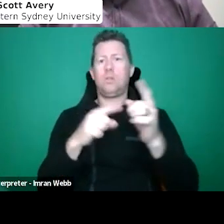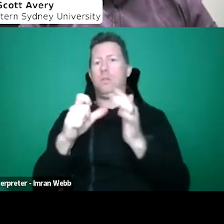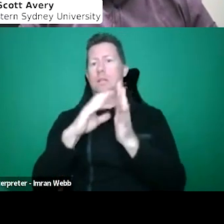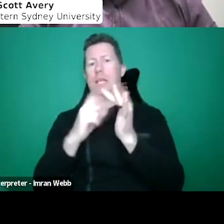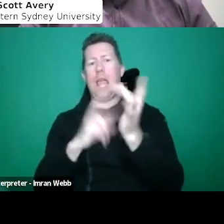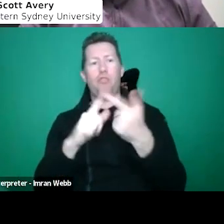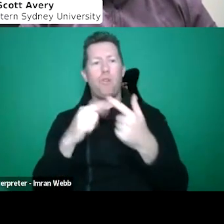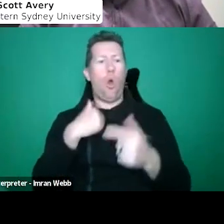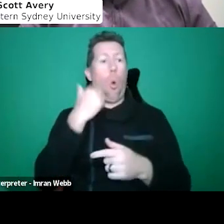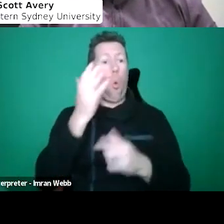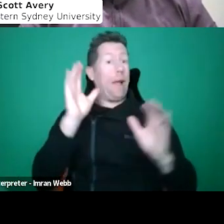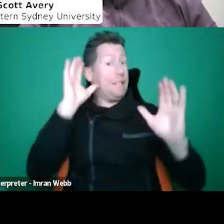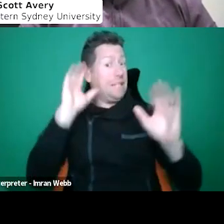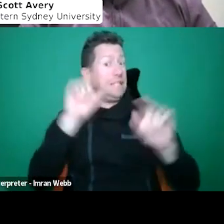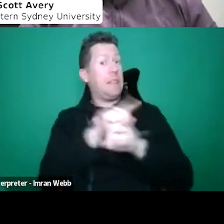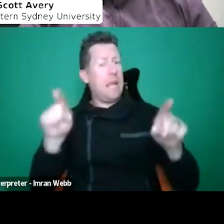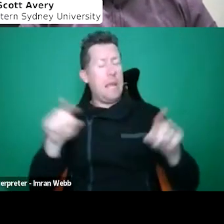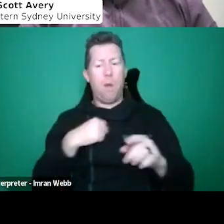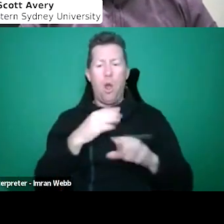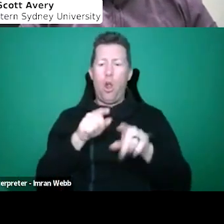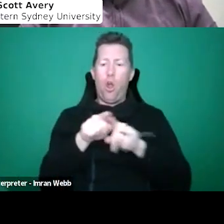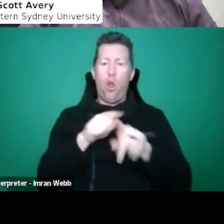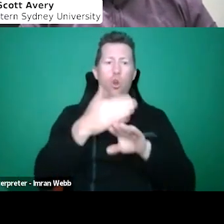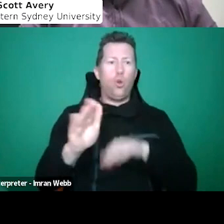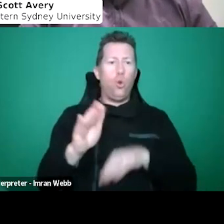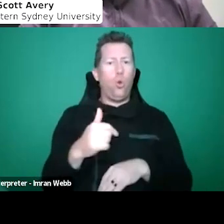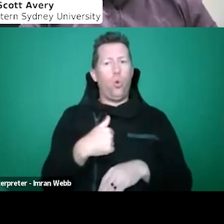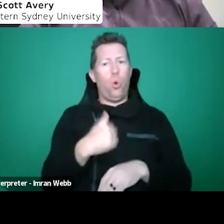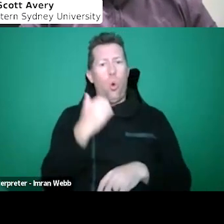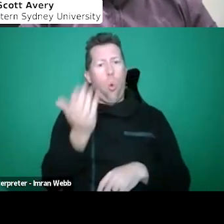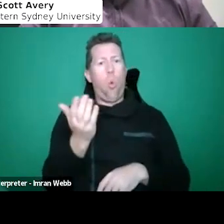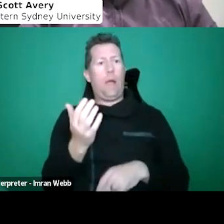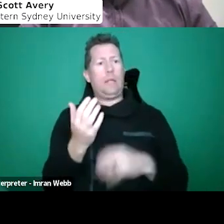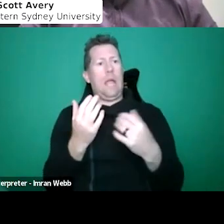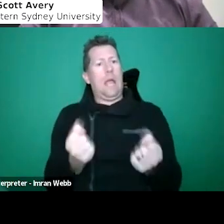when both of them speak, which is a really important aspect of